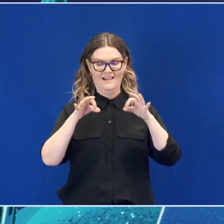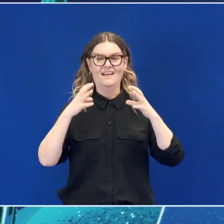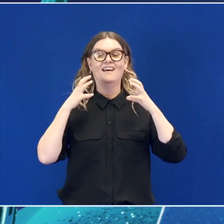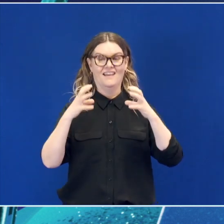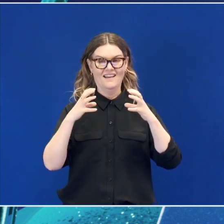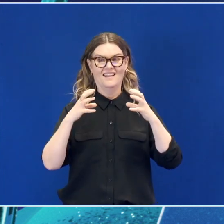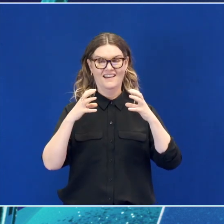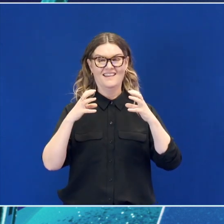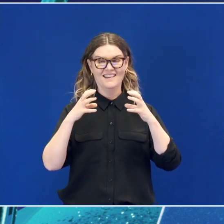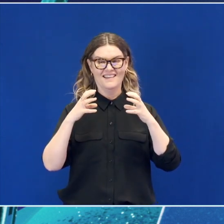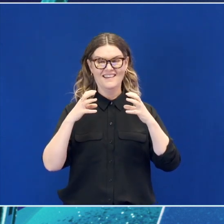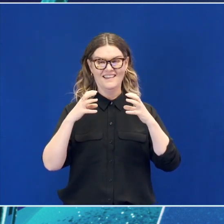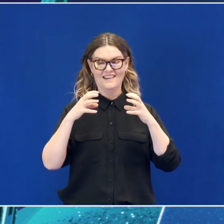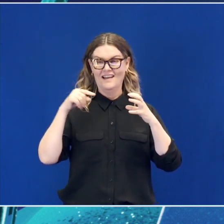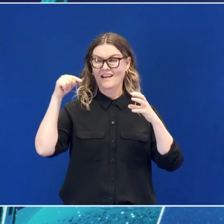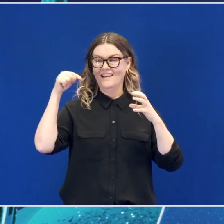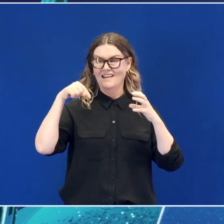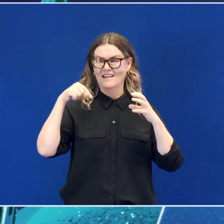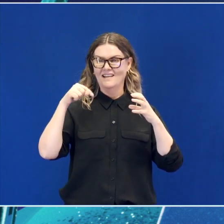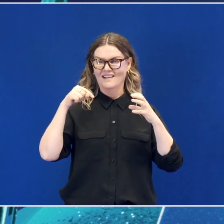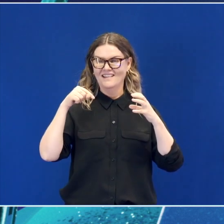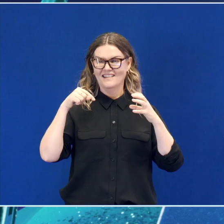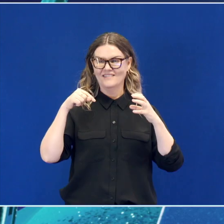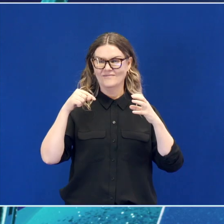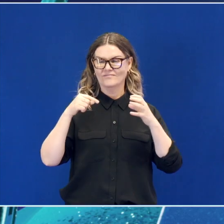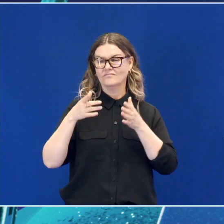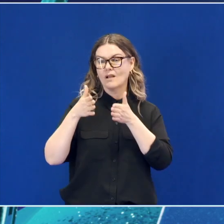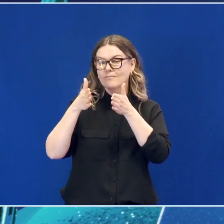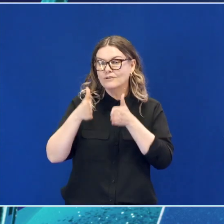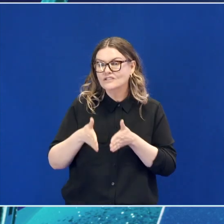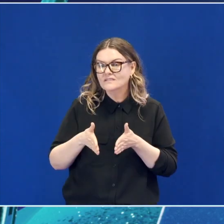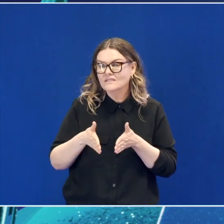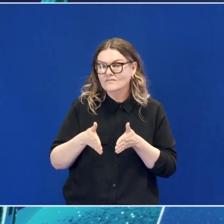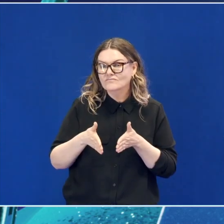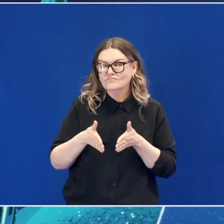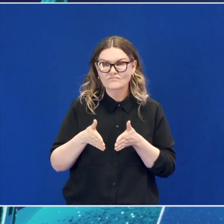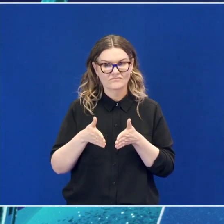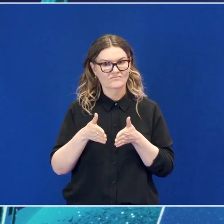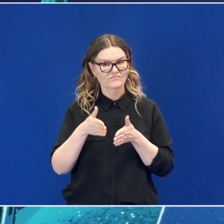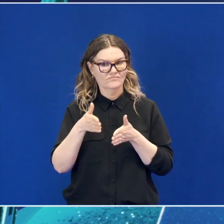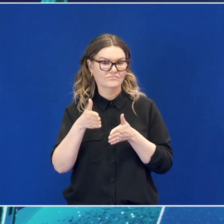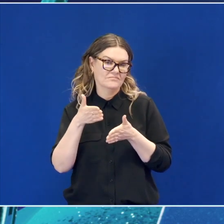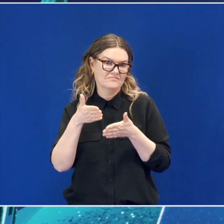an embracing of this opportunity that we have with AI, knowing that it's changing --